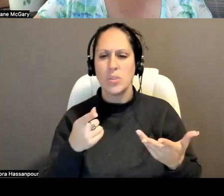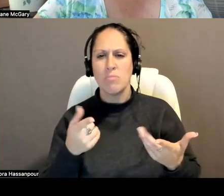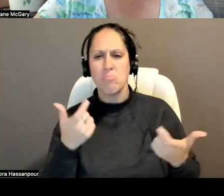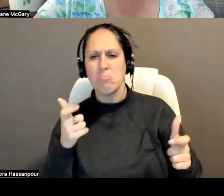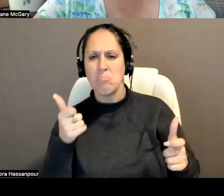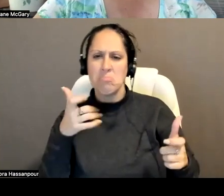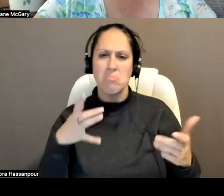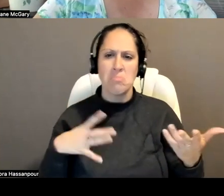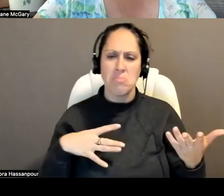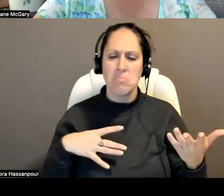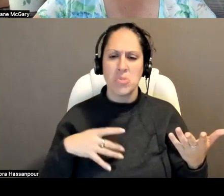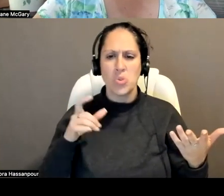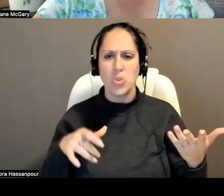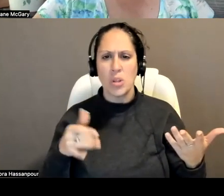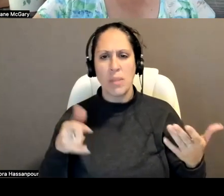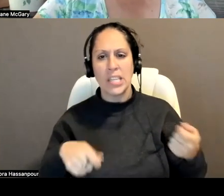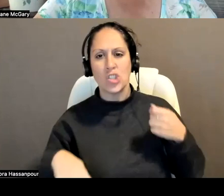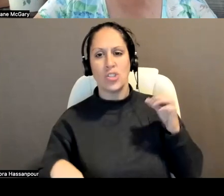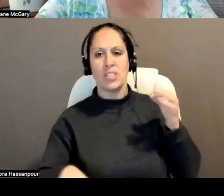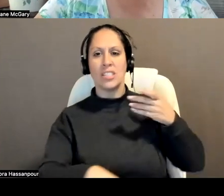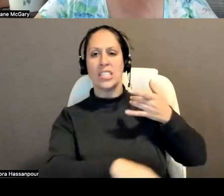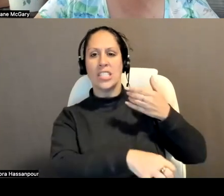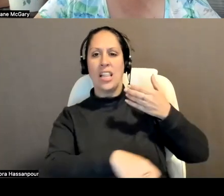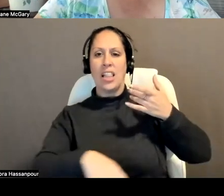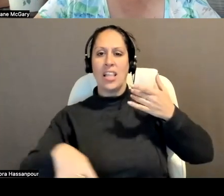You should play cello." "What's a cello?"